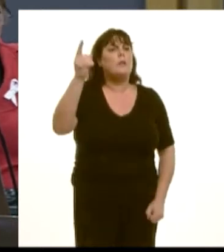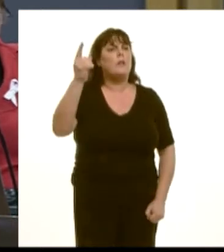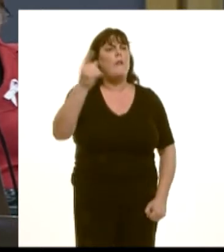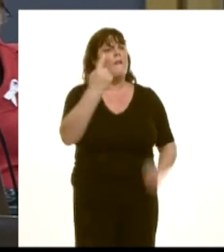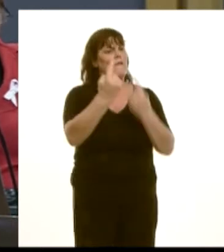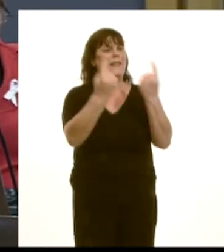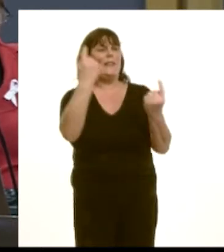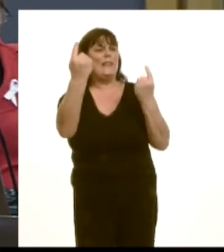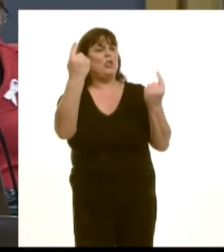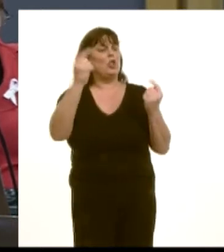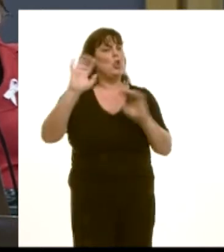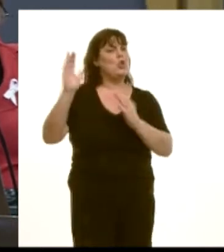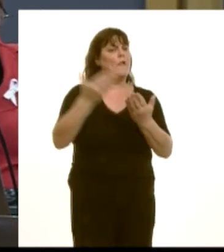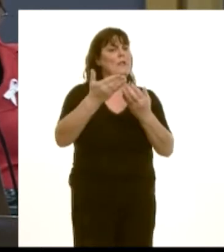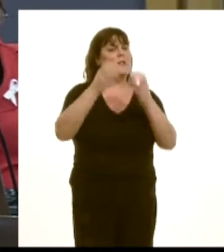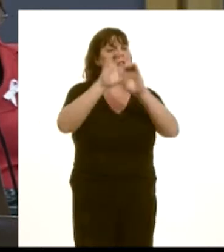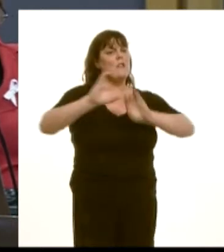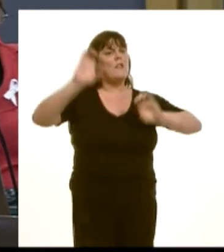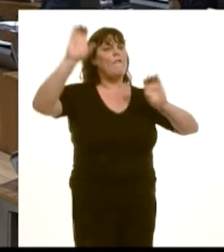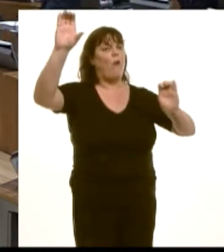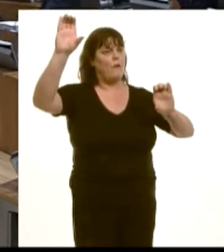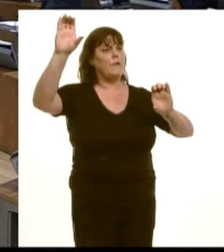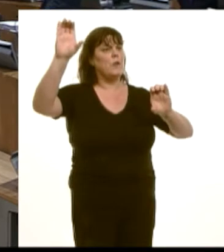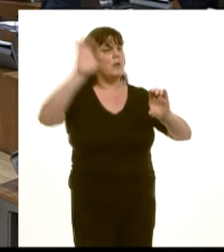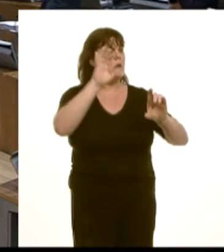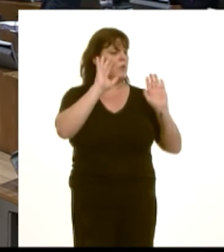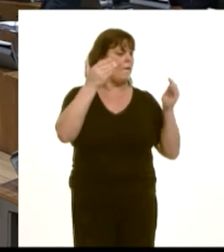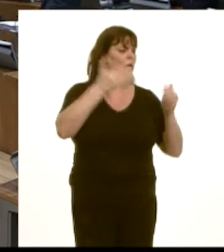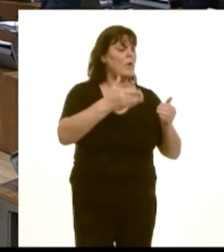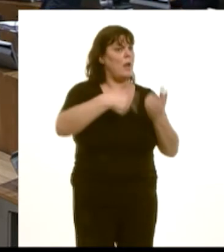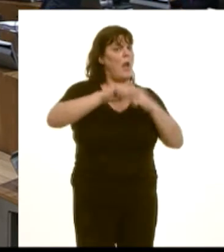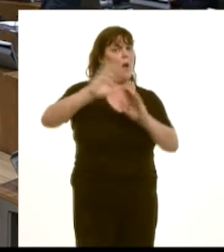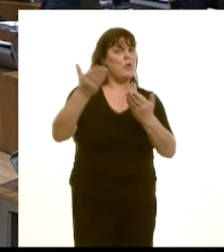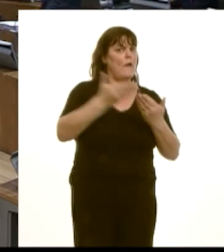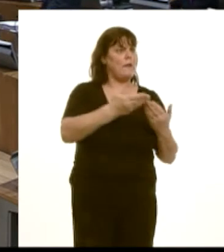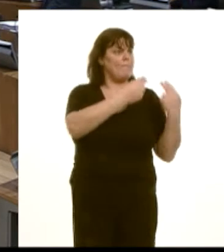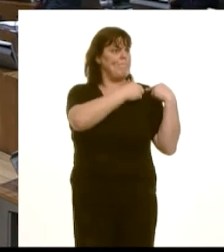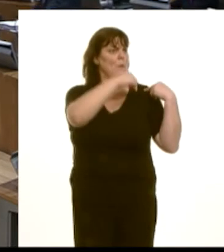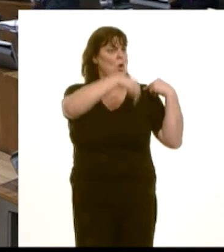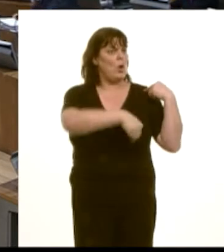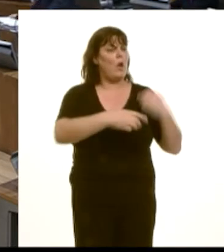that are devolved to Wales. I have written to explain this to you in full. Do you now